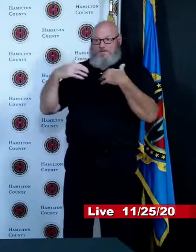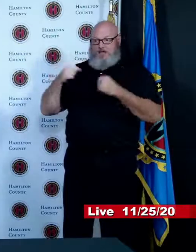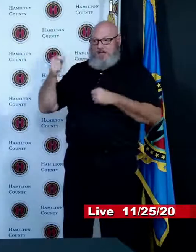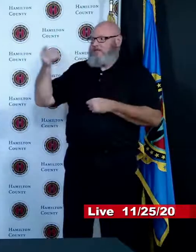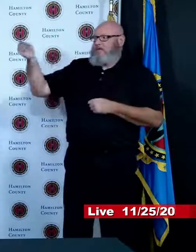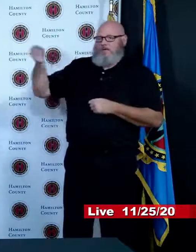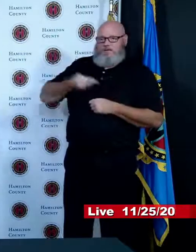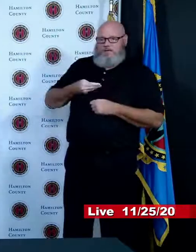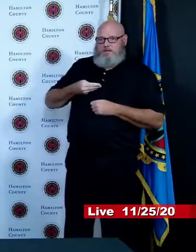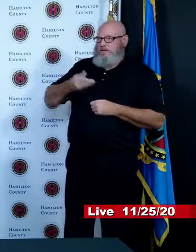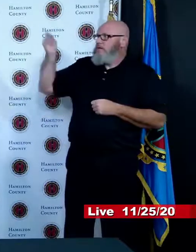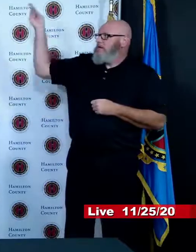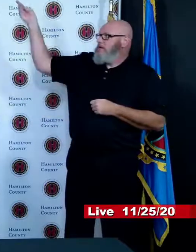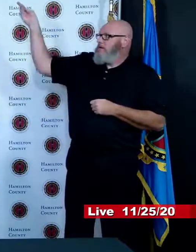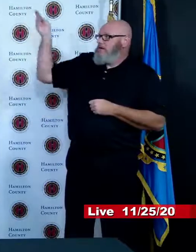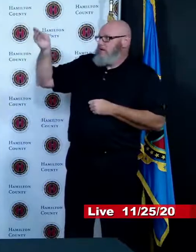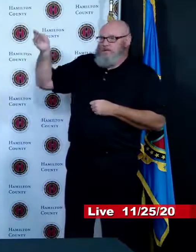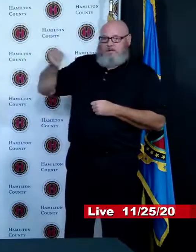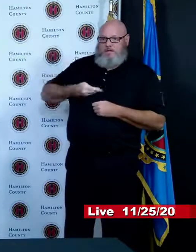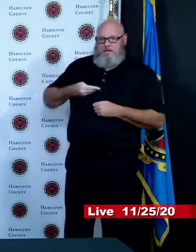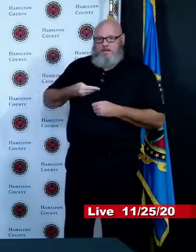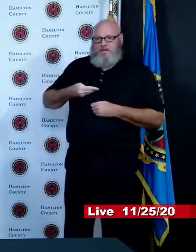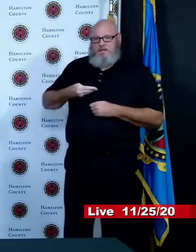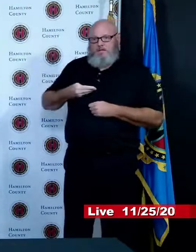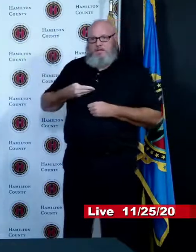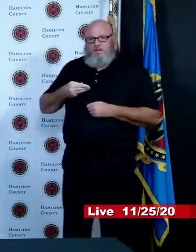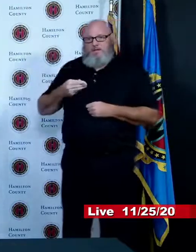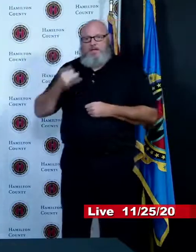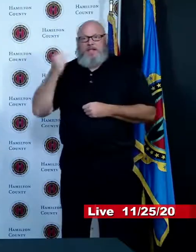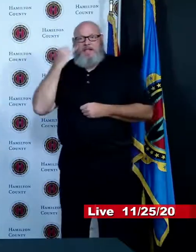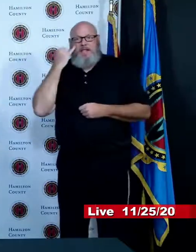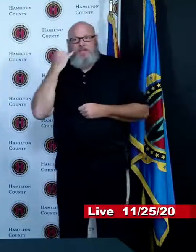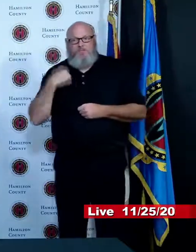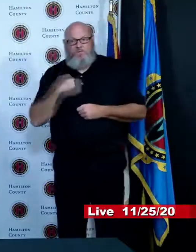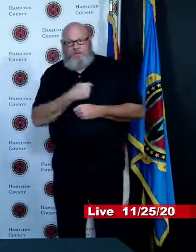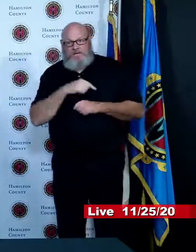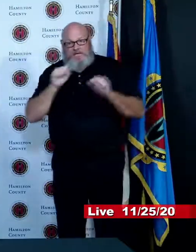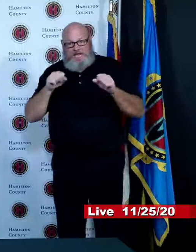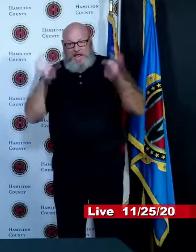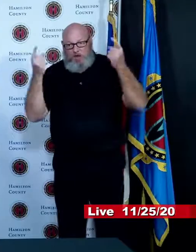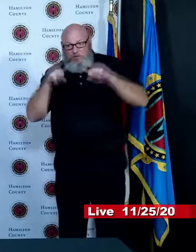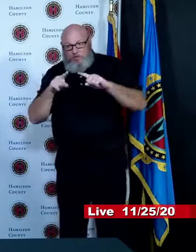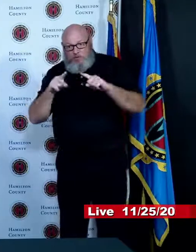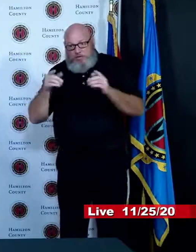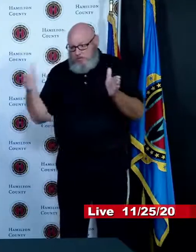we could for example reduce quarantine time significantly or isolation time significantly